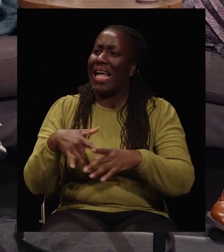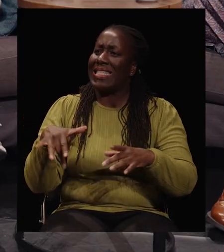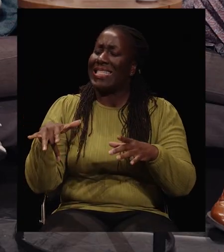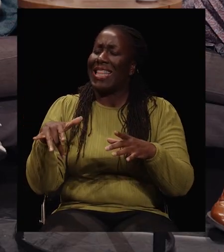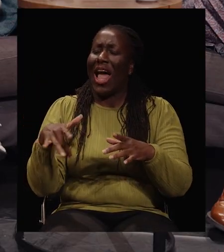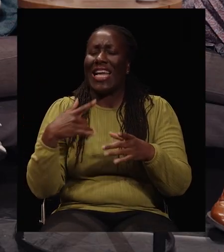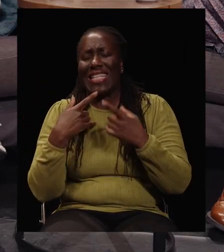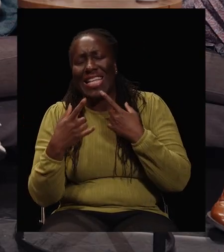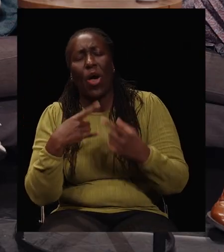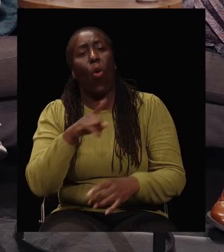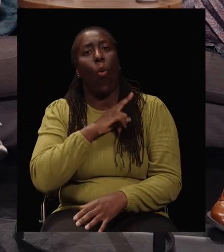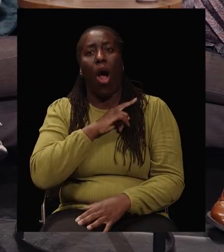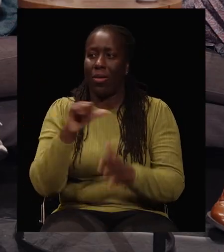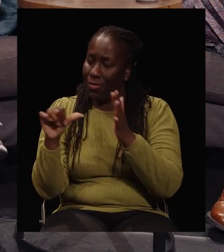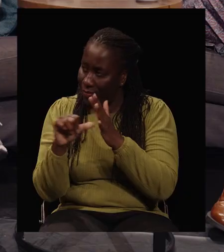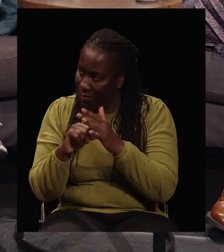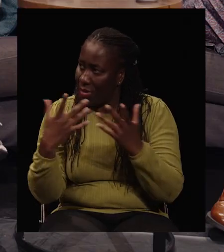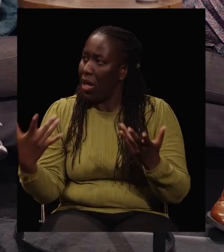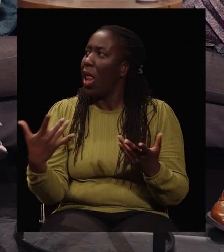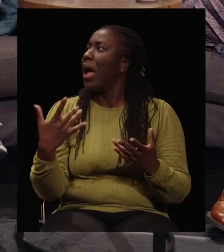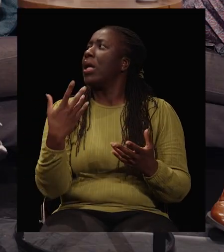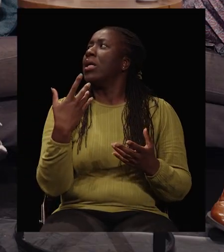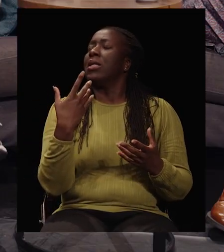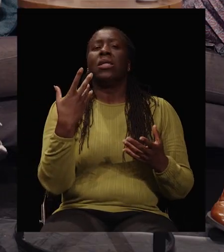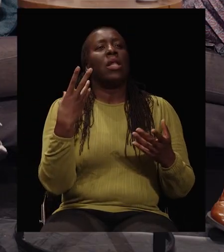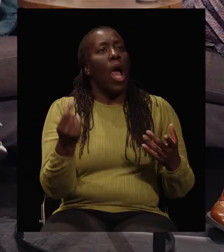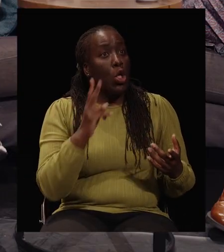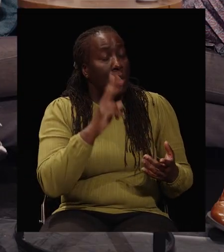Whereas like film and TV have loads of educational institutions